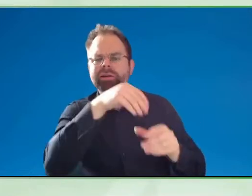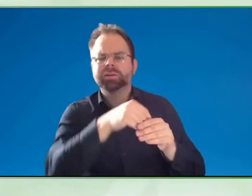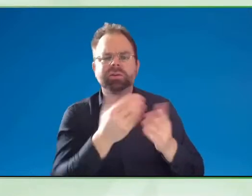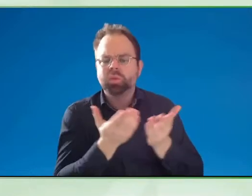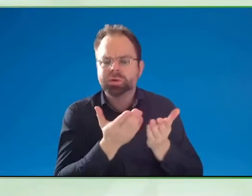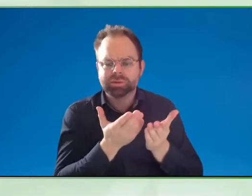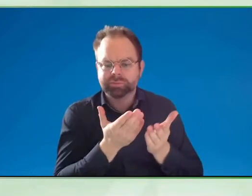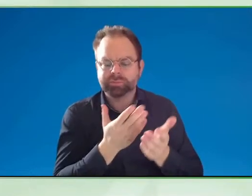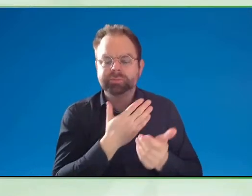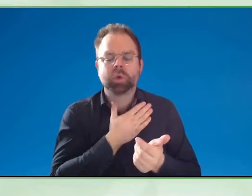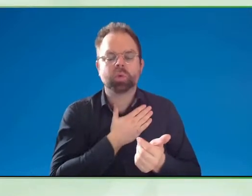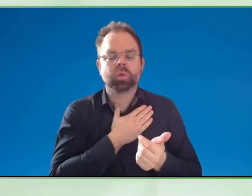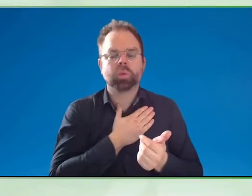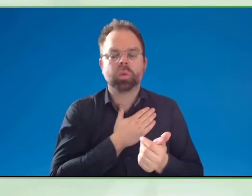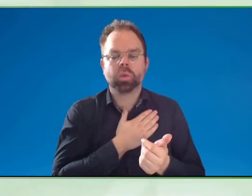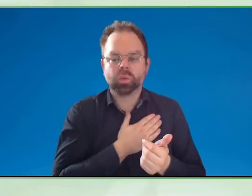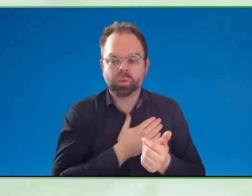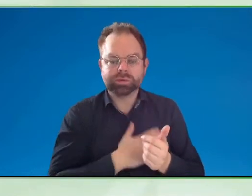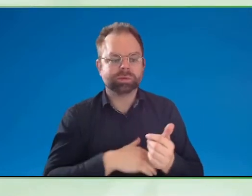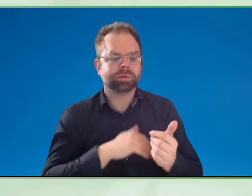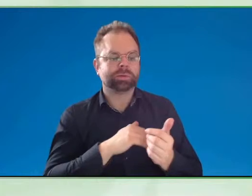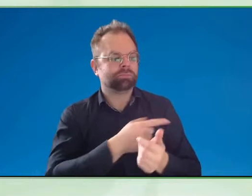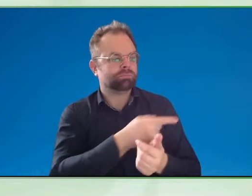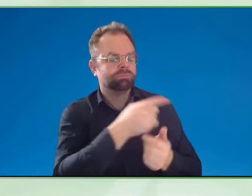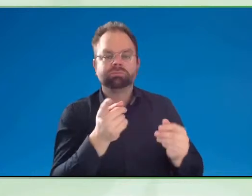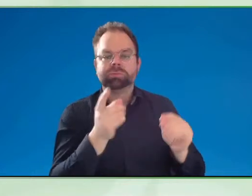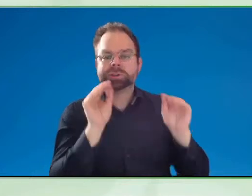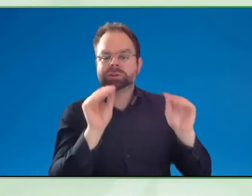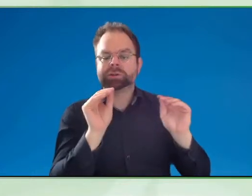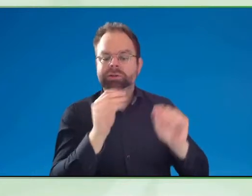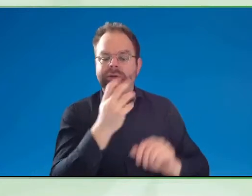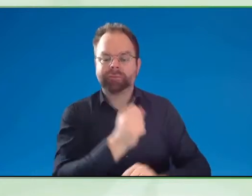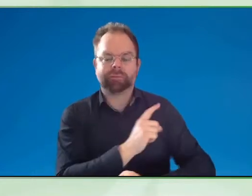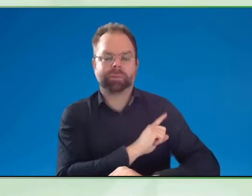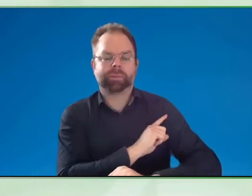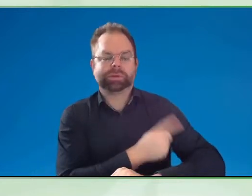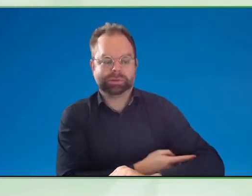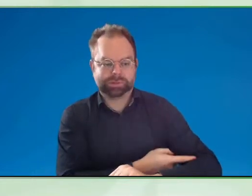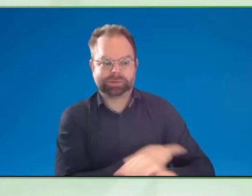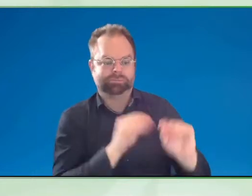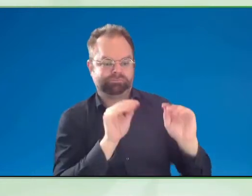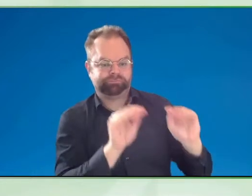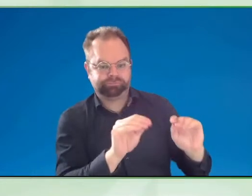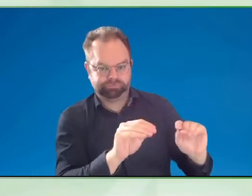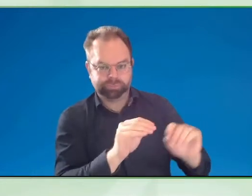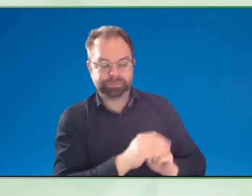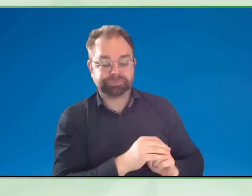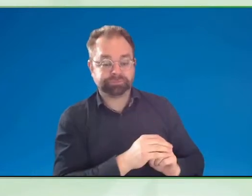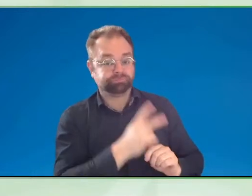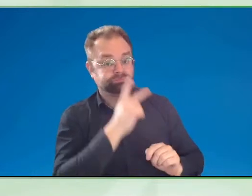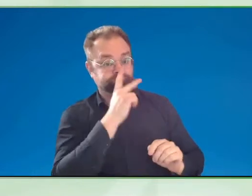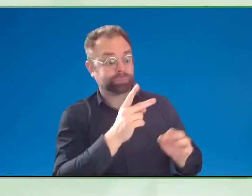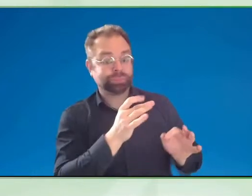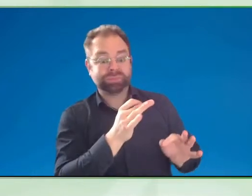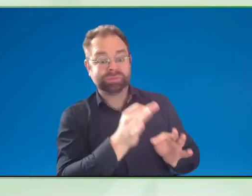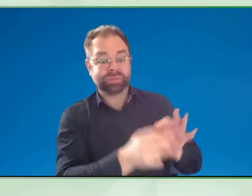This is one of the challenges, that there are limited resources and capacity among the local authorities.